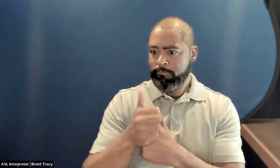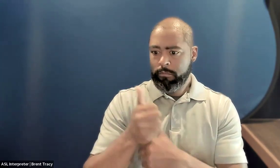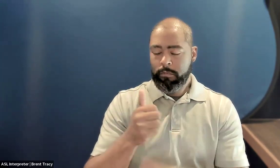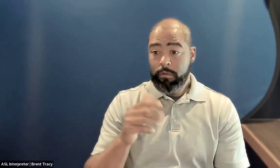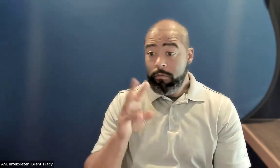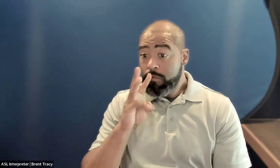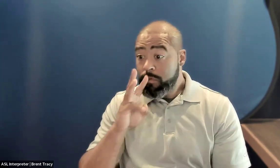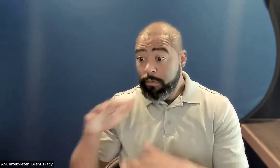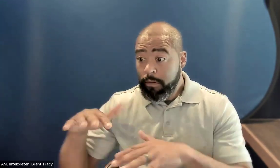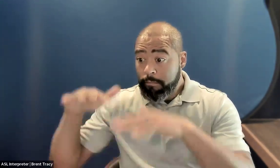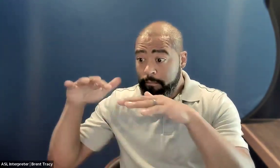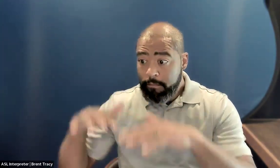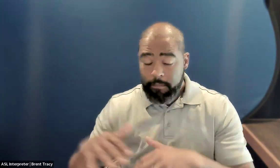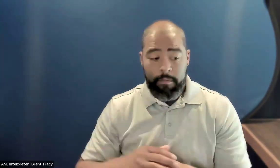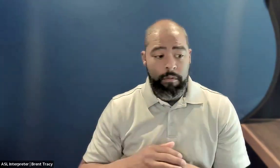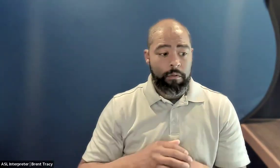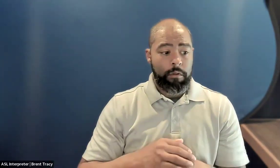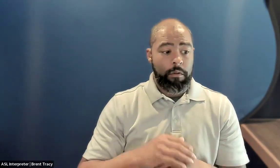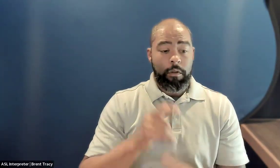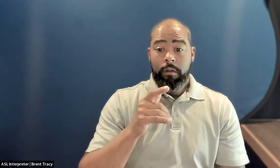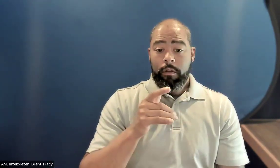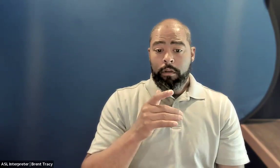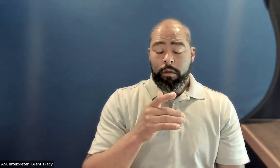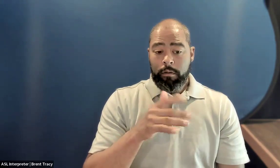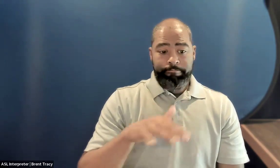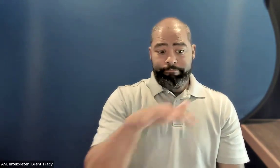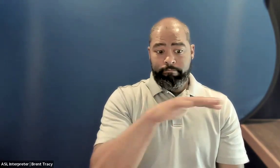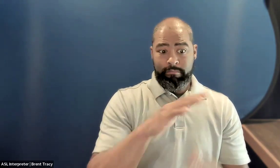exposed, urban or stormwater flooding to which this project